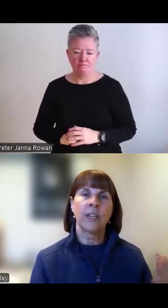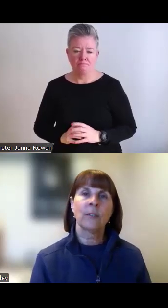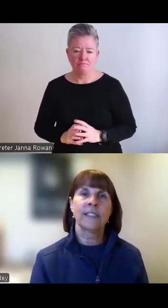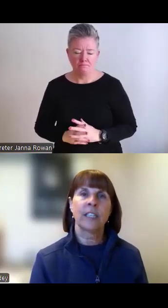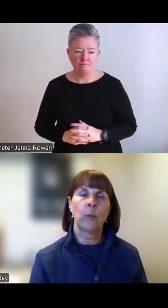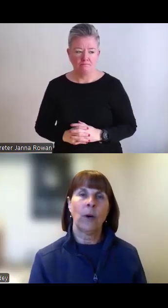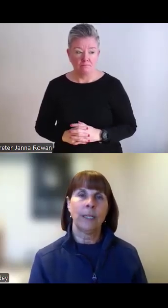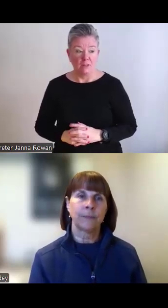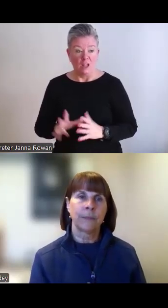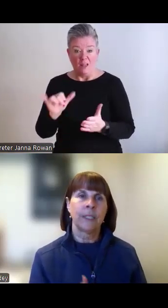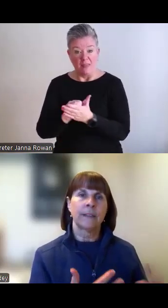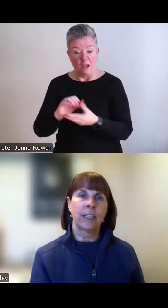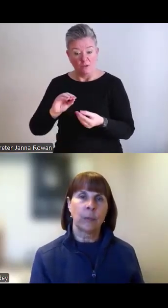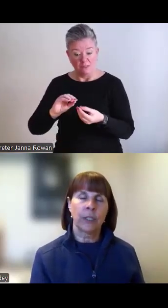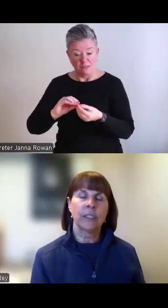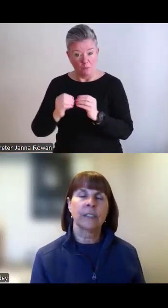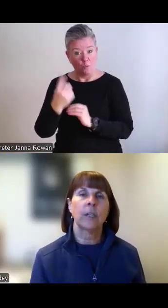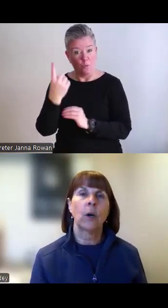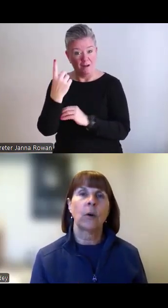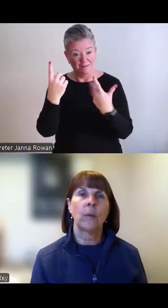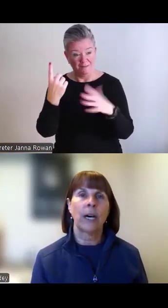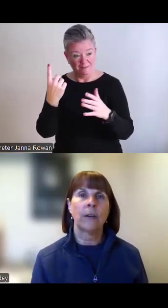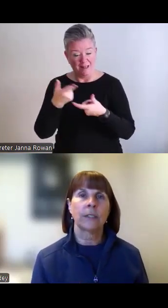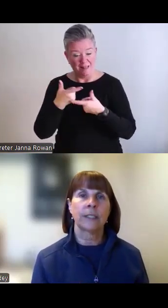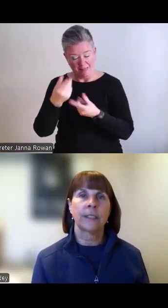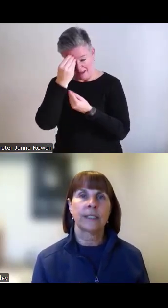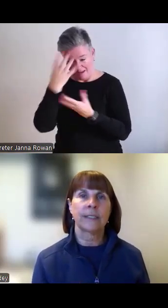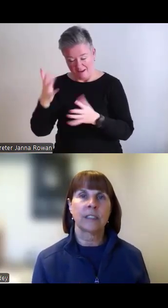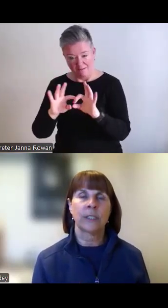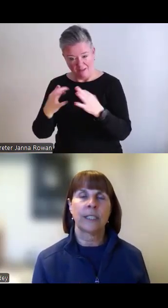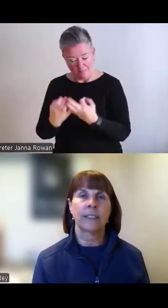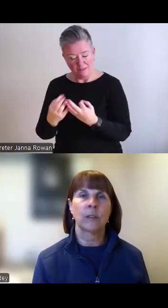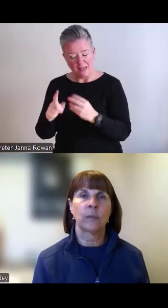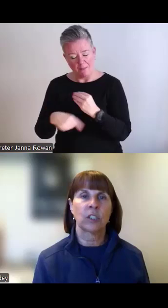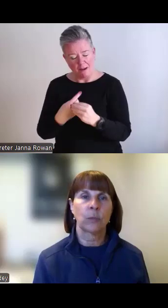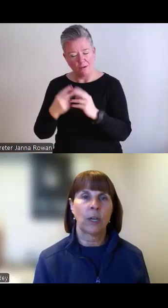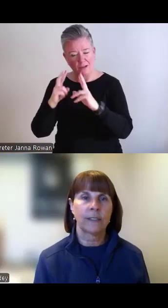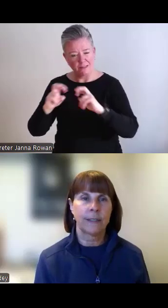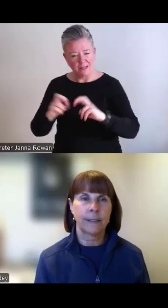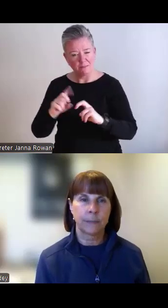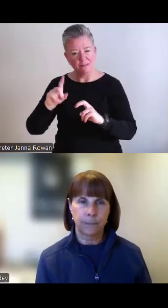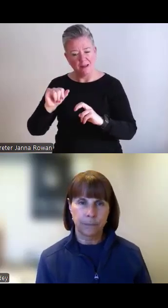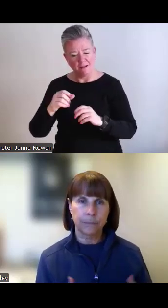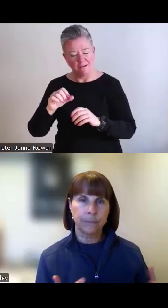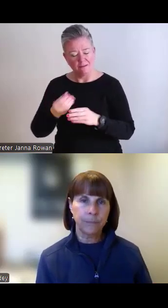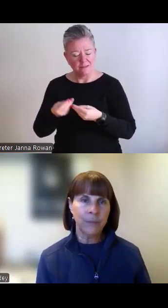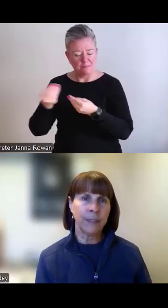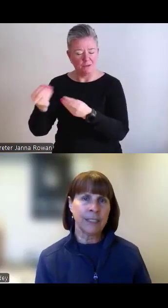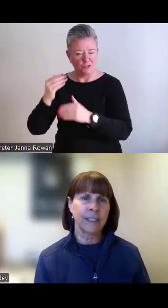So that was step one, letting parents know about the assessment data submission process and